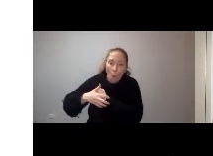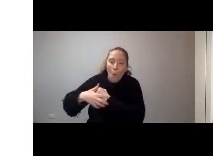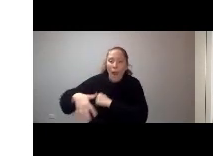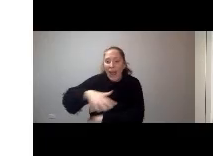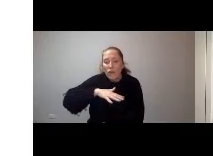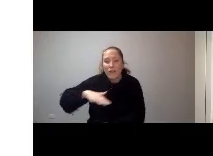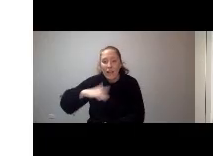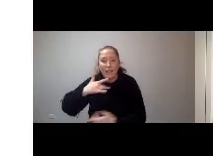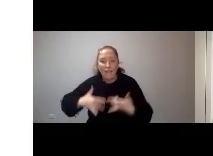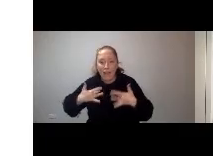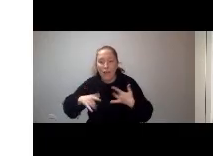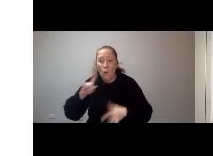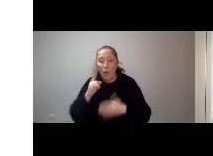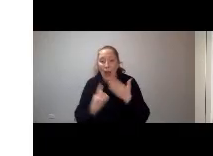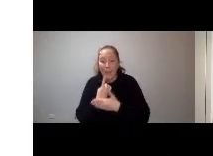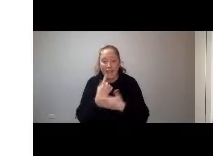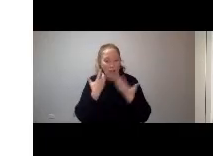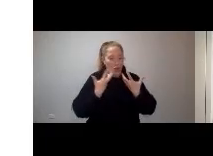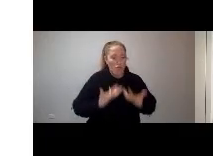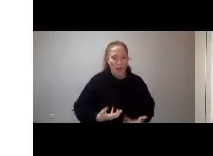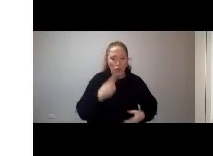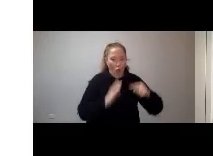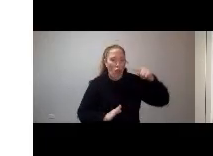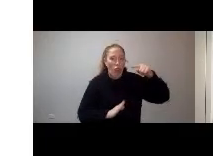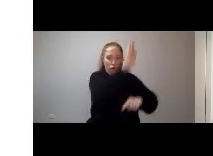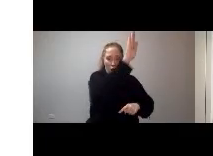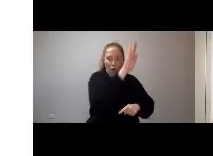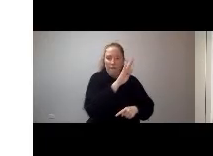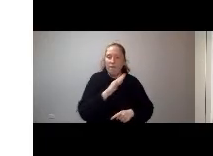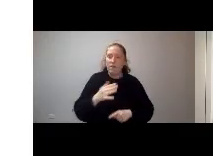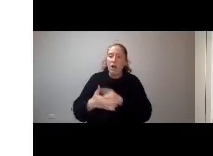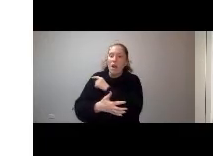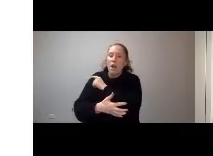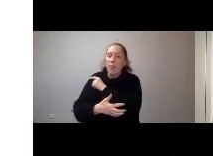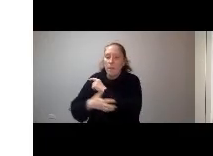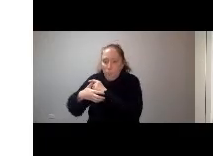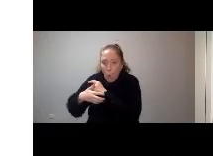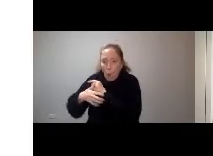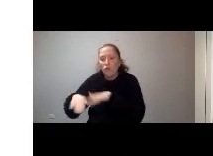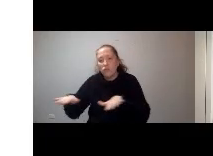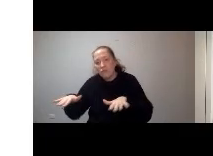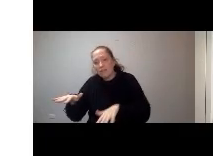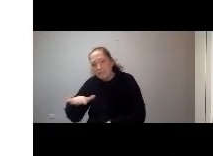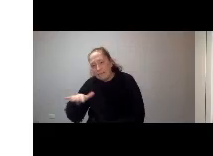The rich get richer and the poor get poorer. Higher-income kids keep goals, lower-income kids lag behind.